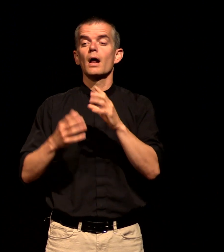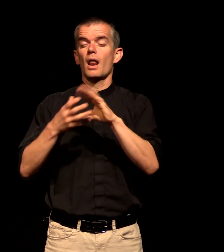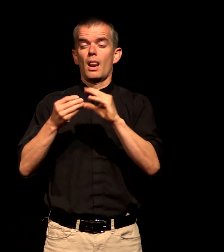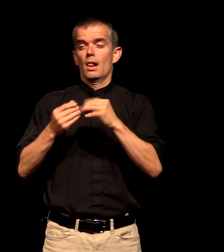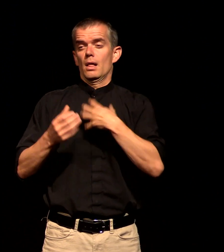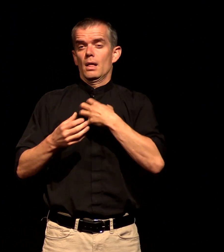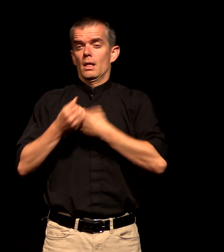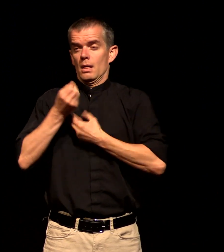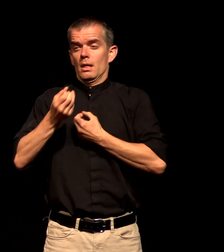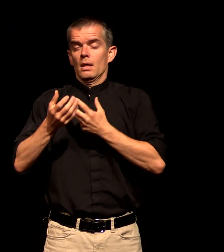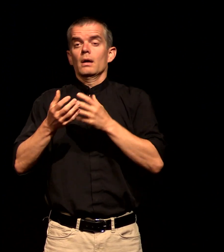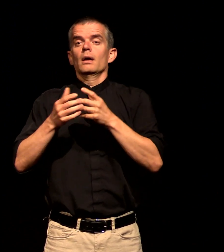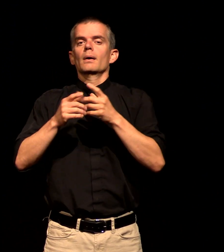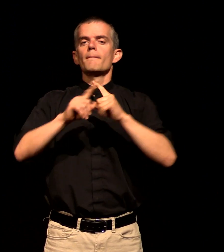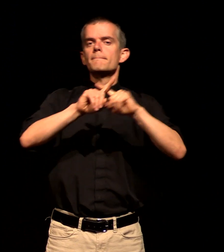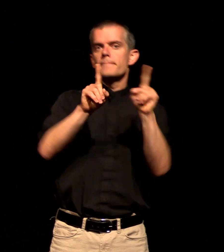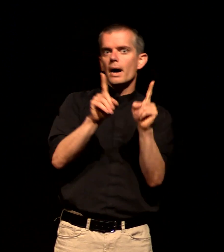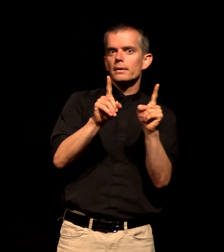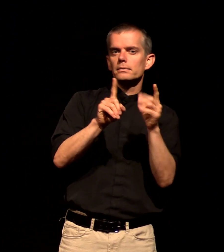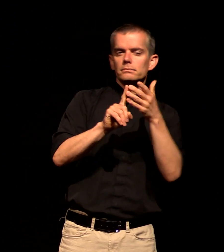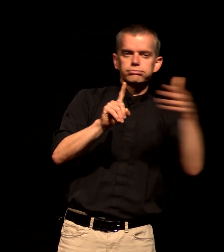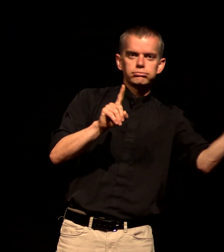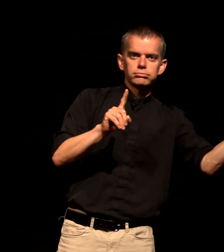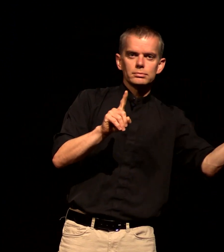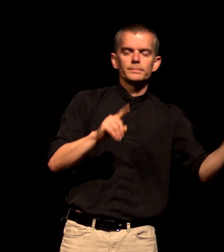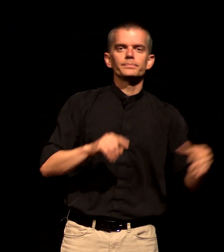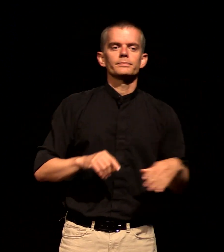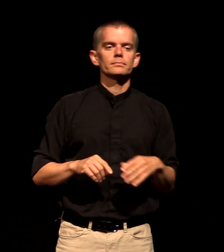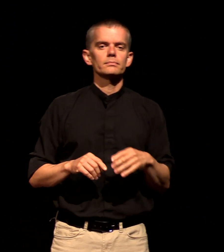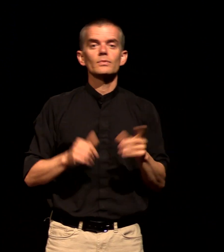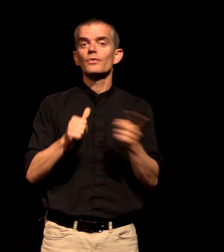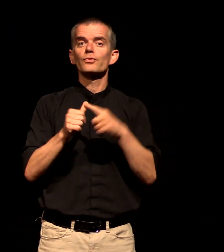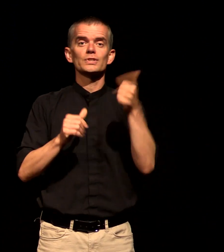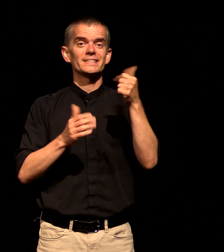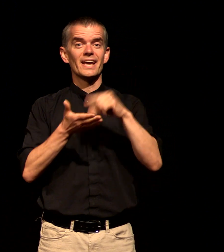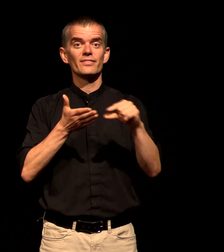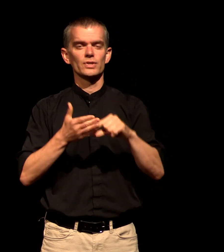pivot phrase here, Asaph says, but then, for 10 verses, we've